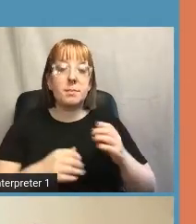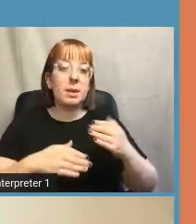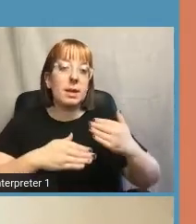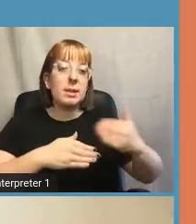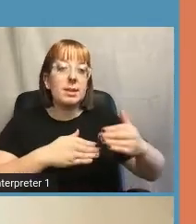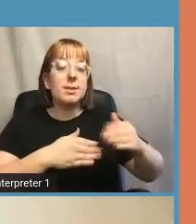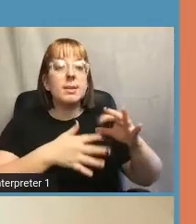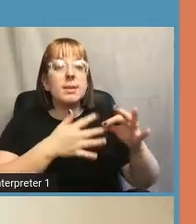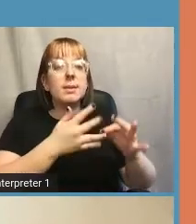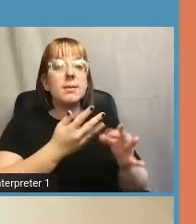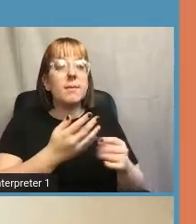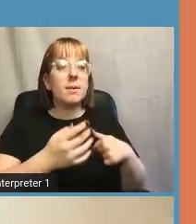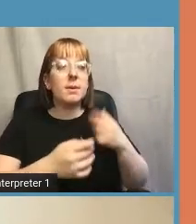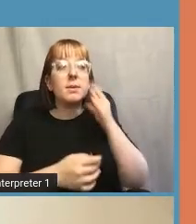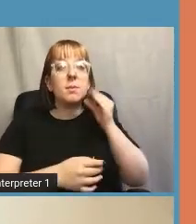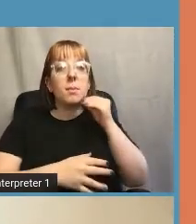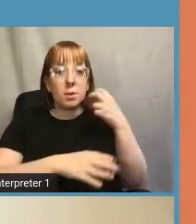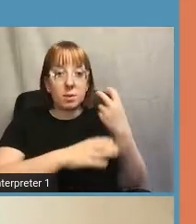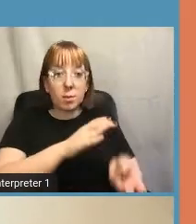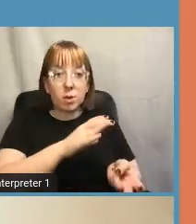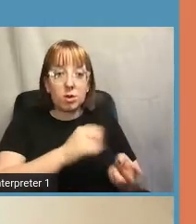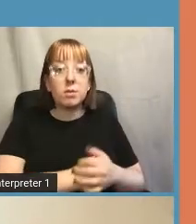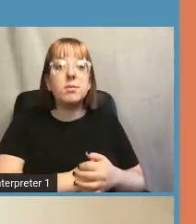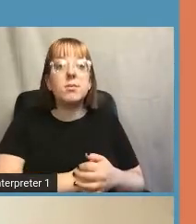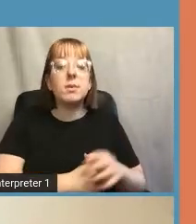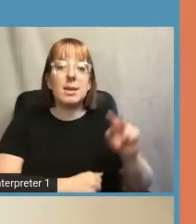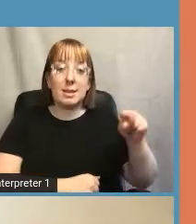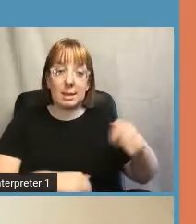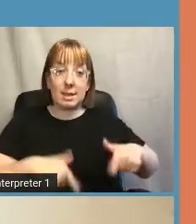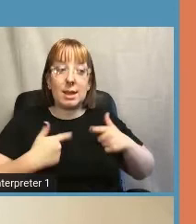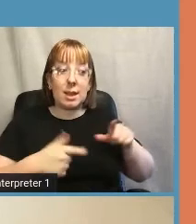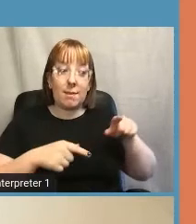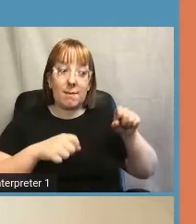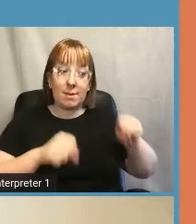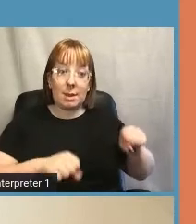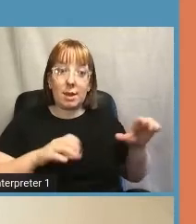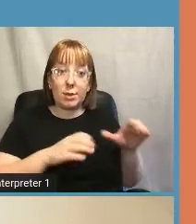some immersion you could do that in second life as opposed to const matrix where everything